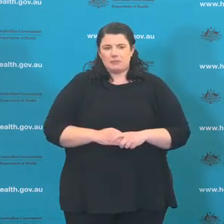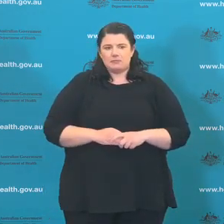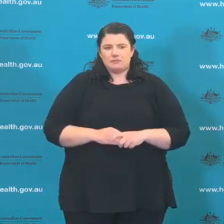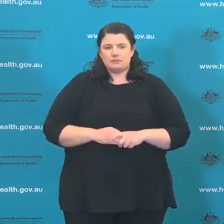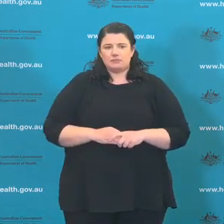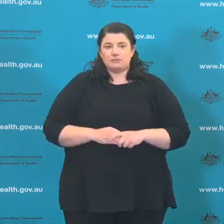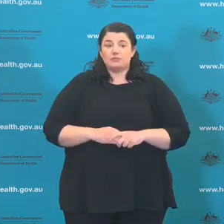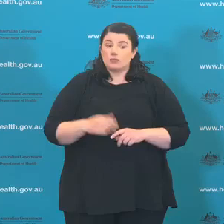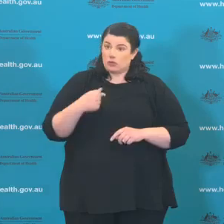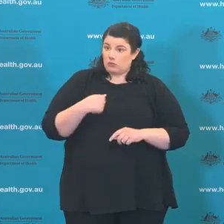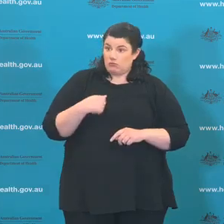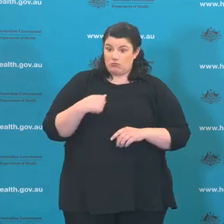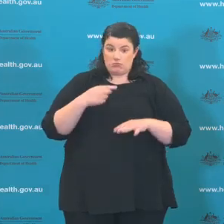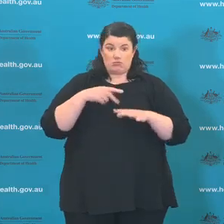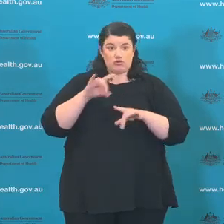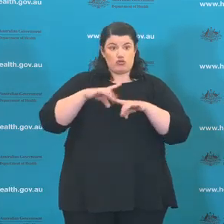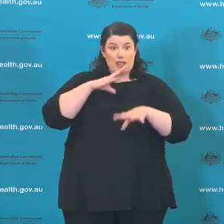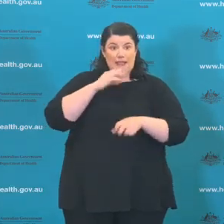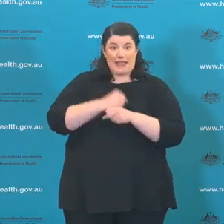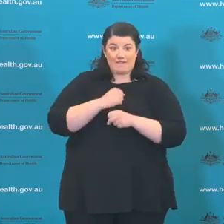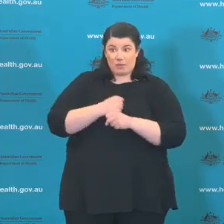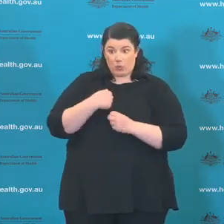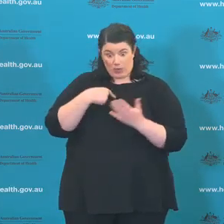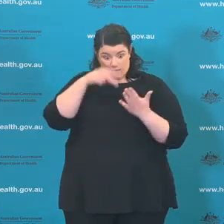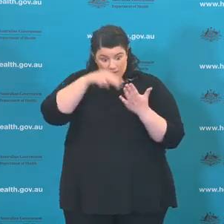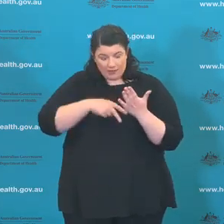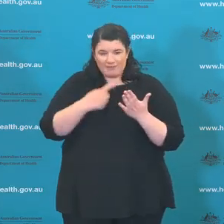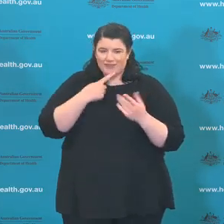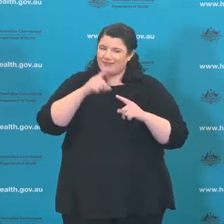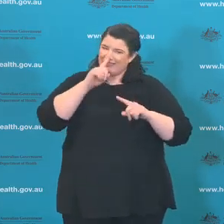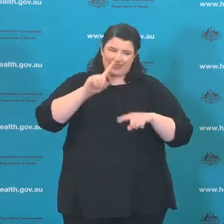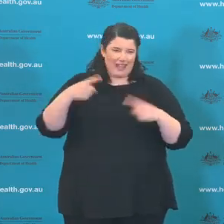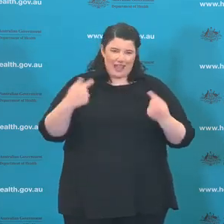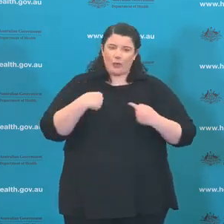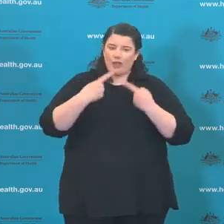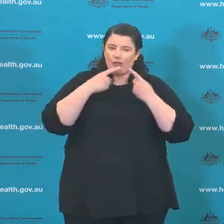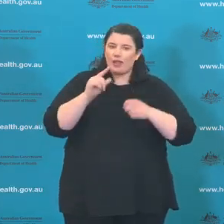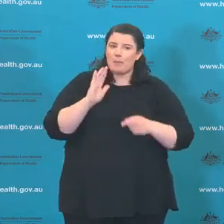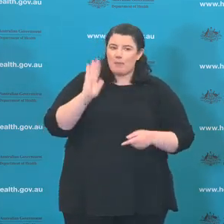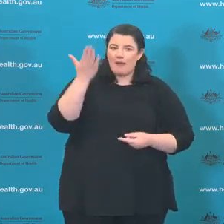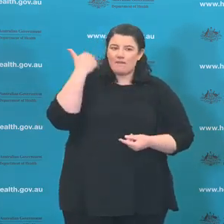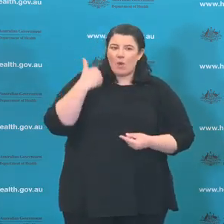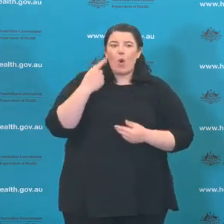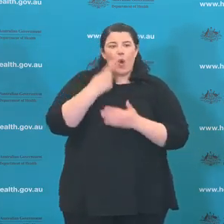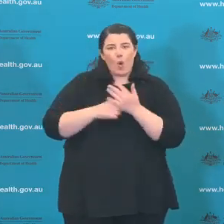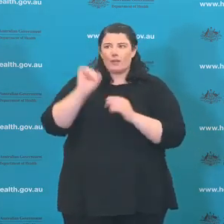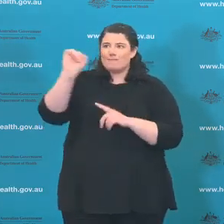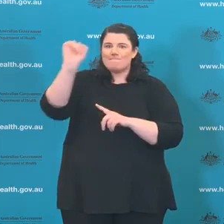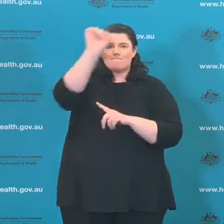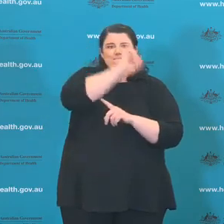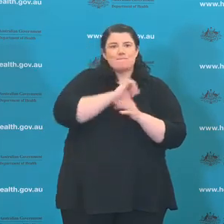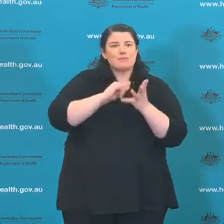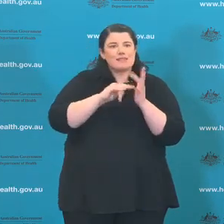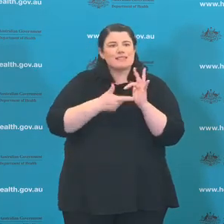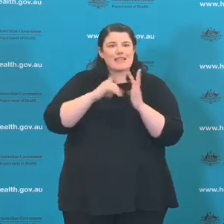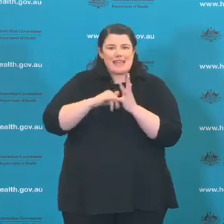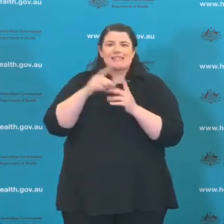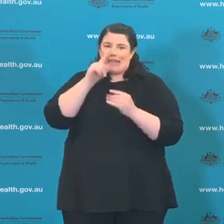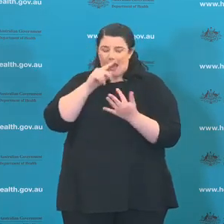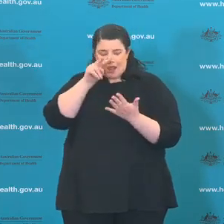Government we weren't able to access that information that it was only through states and territories. There have been some reporting as we know that